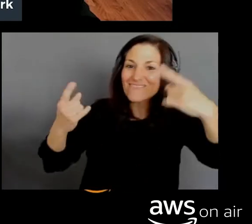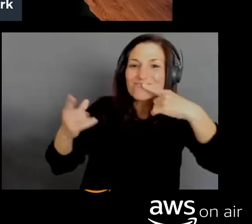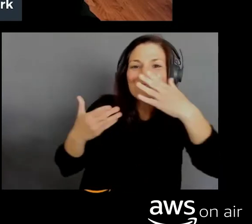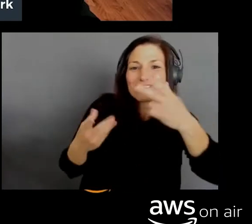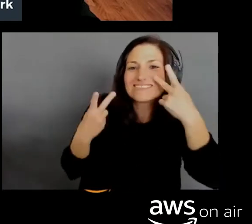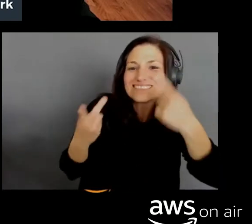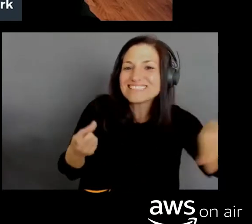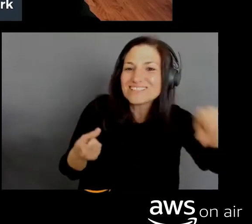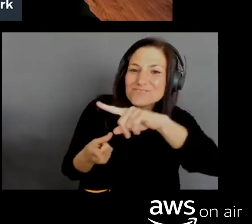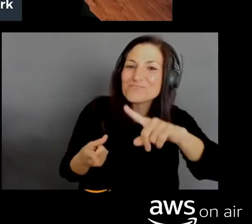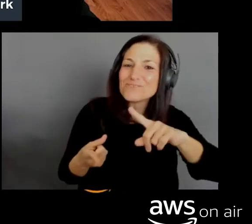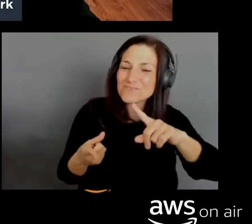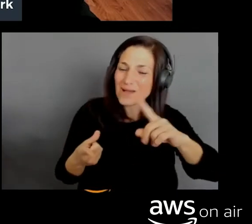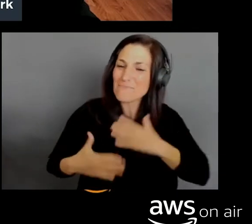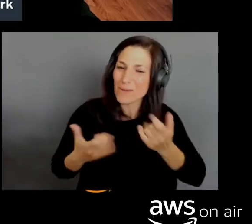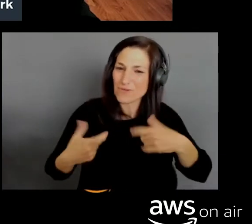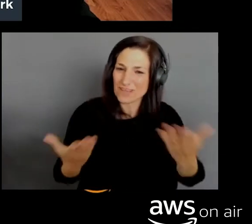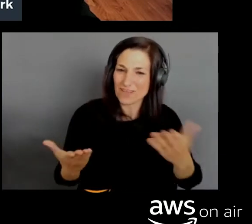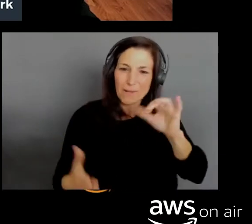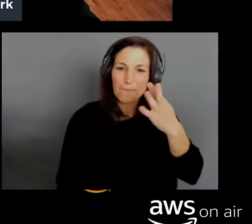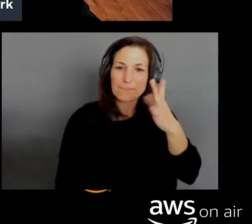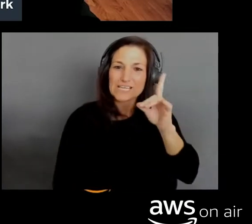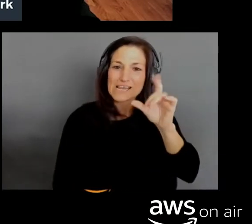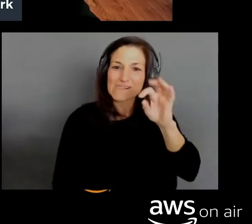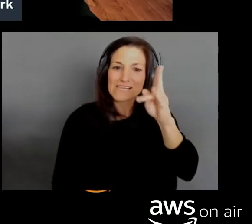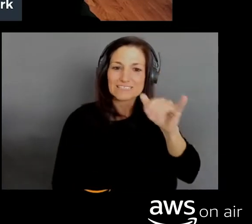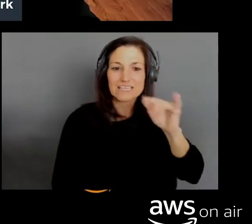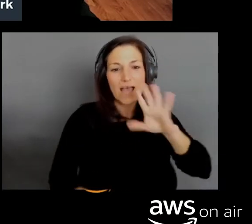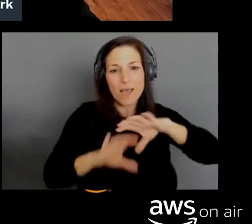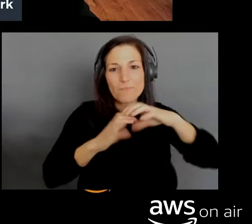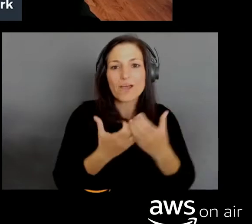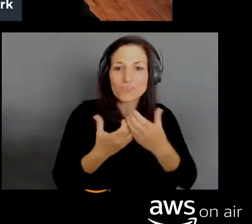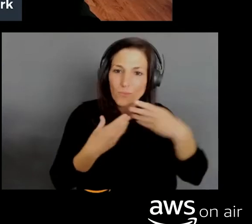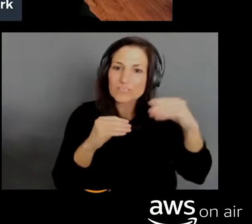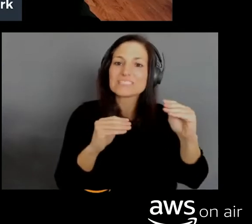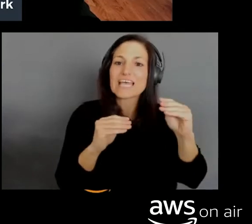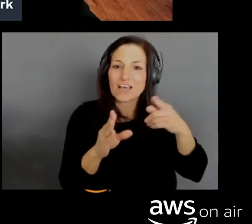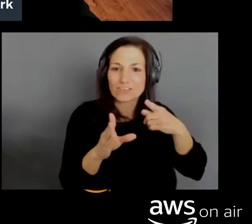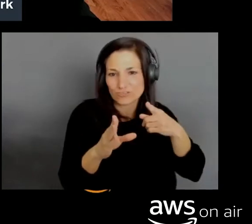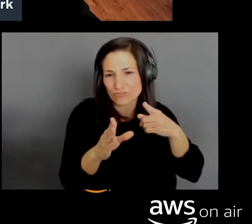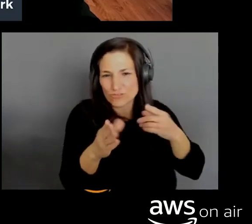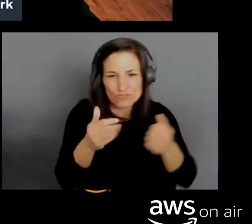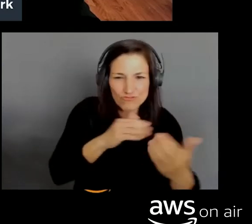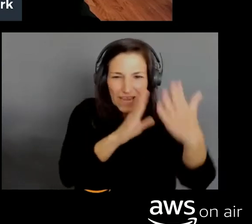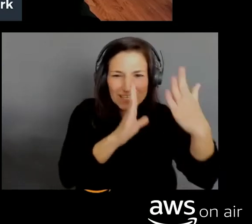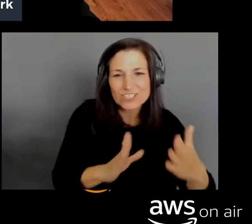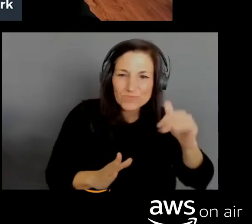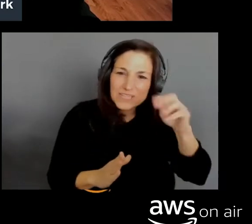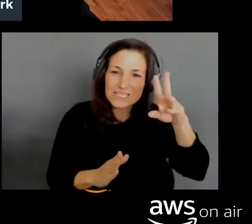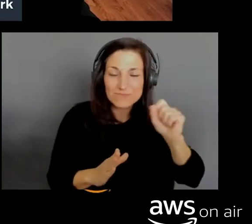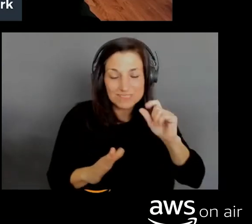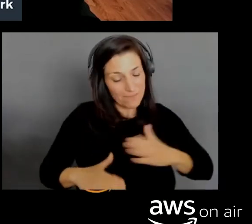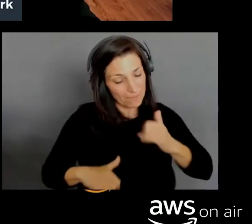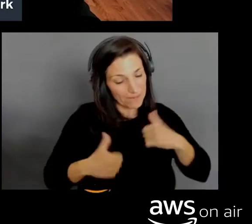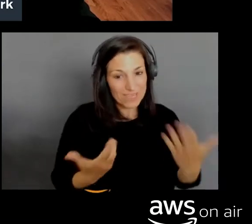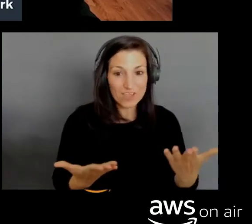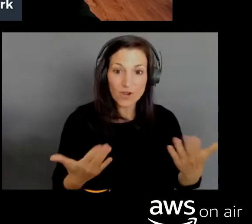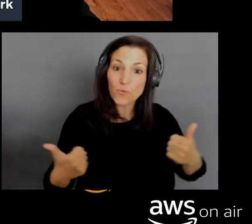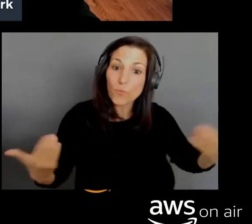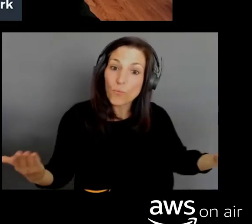My name's Chad Lacey, I'm a Global Sales Strategist with AWS and happy to be here. And we're here with Heeki,